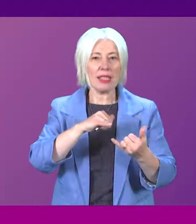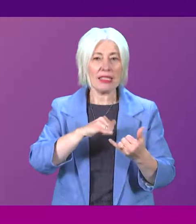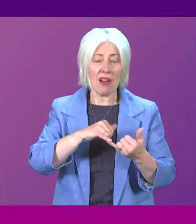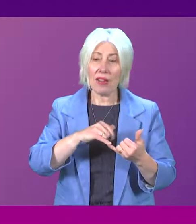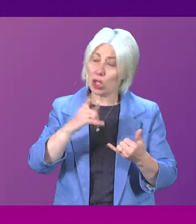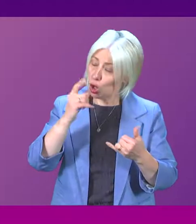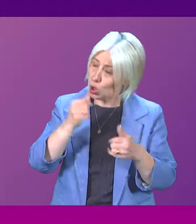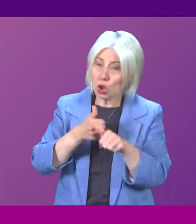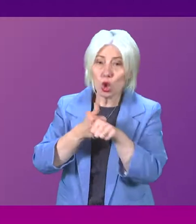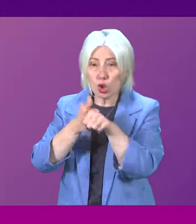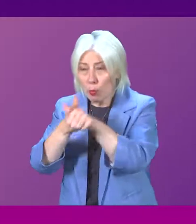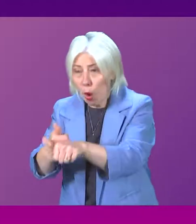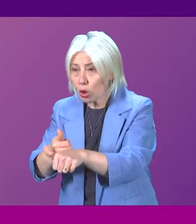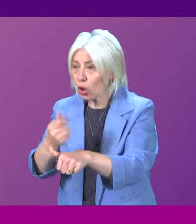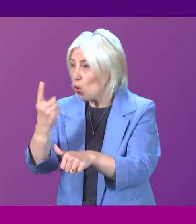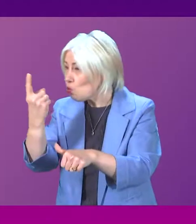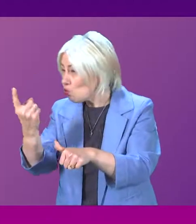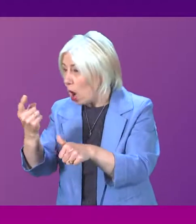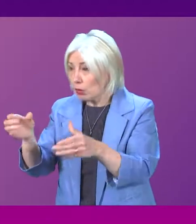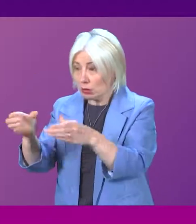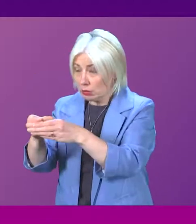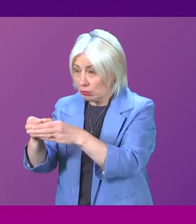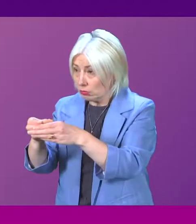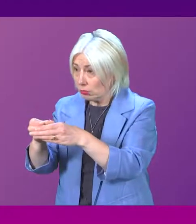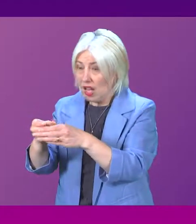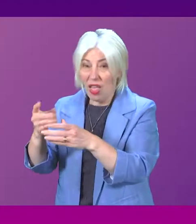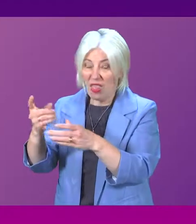support an Administration of one colour and then, the next day, the self-same people could